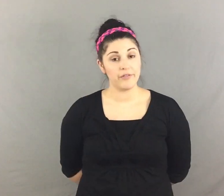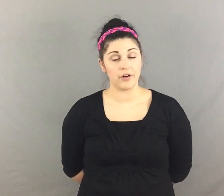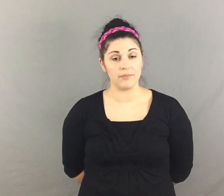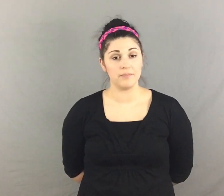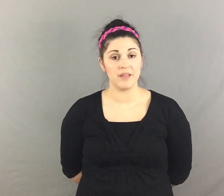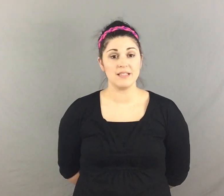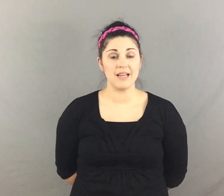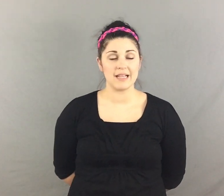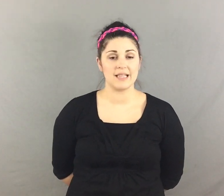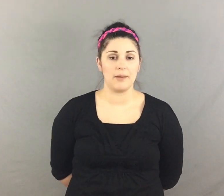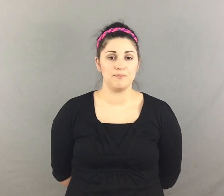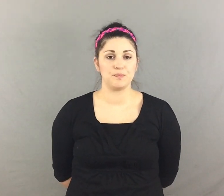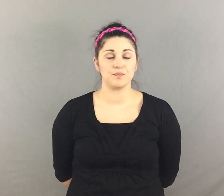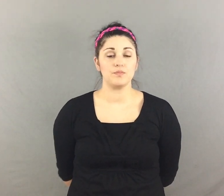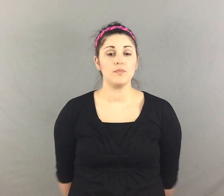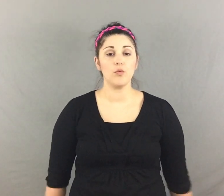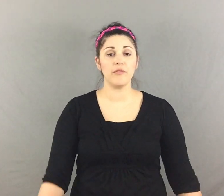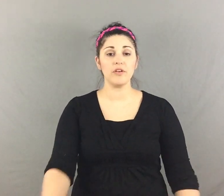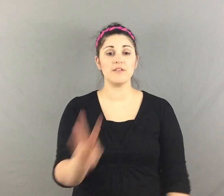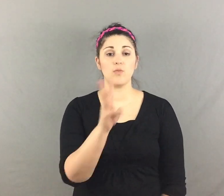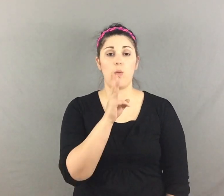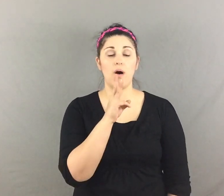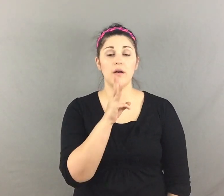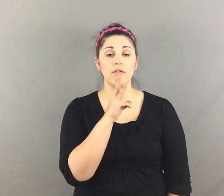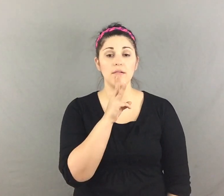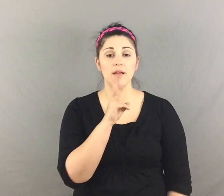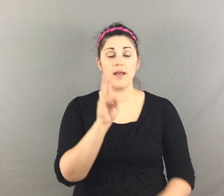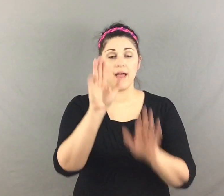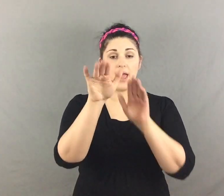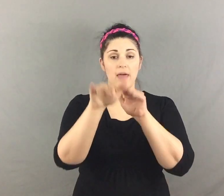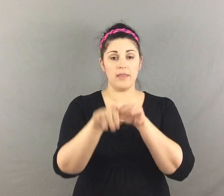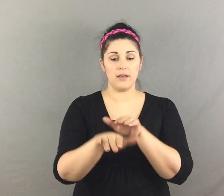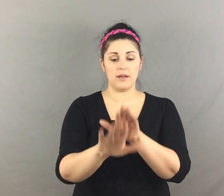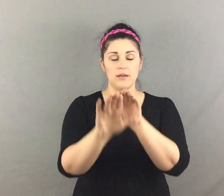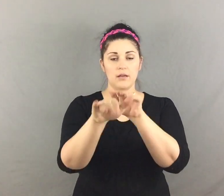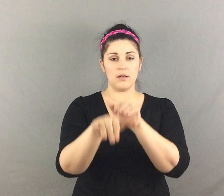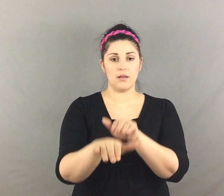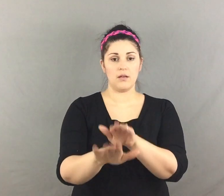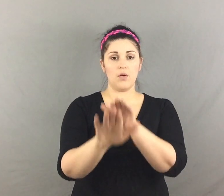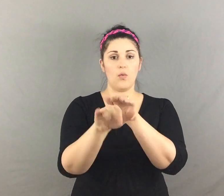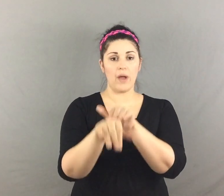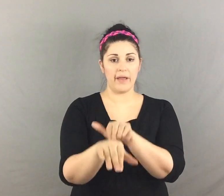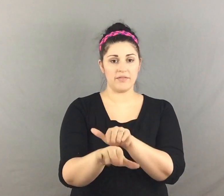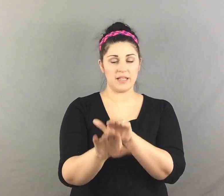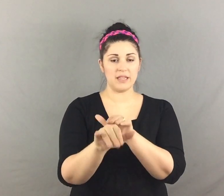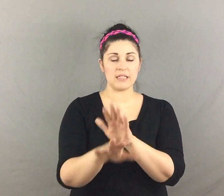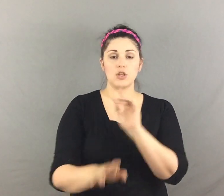river is the next time we ever is water. And then waves like this,